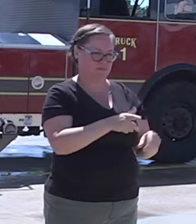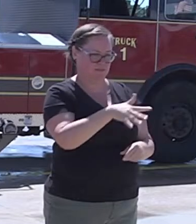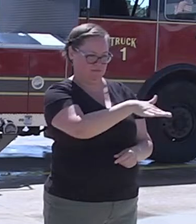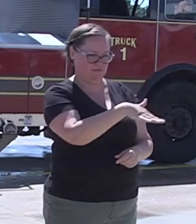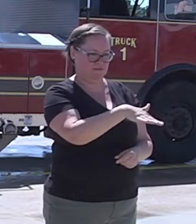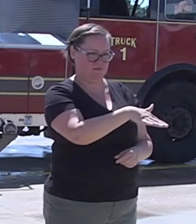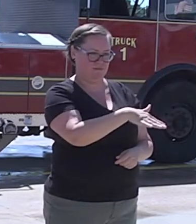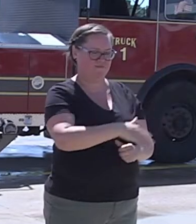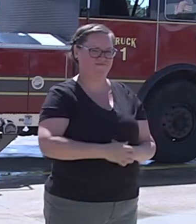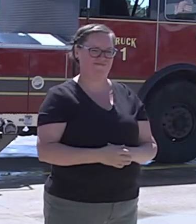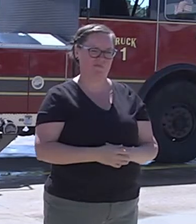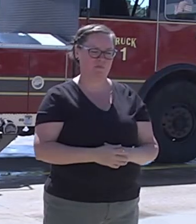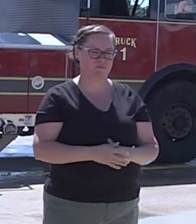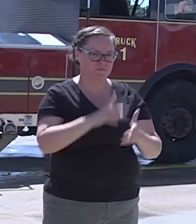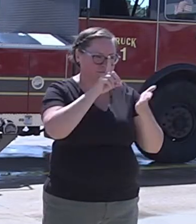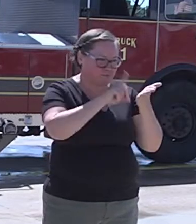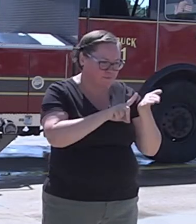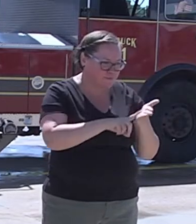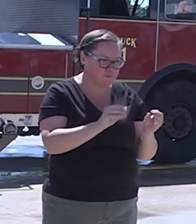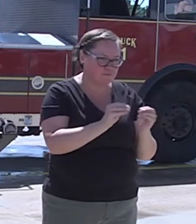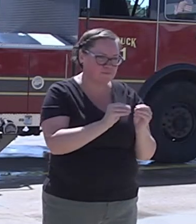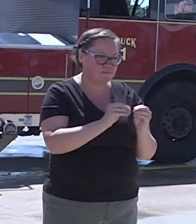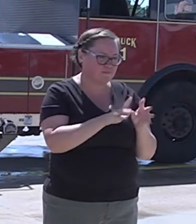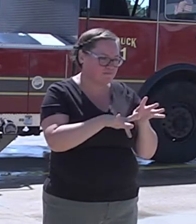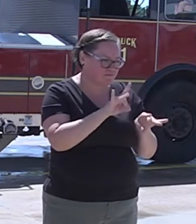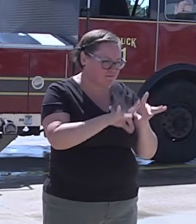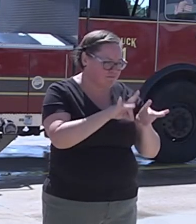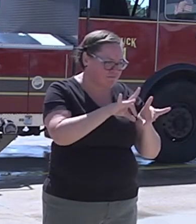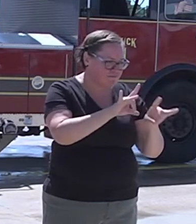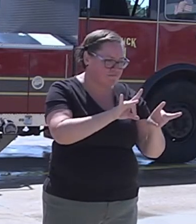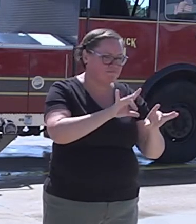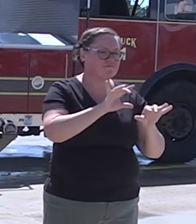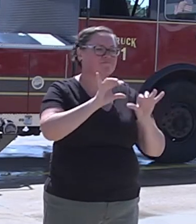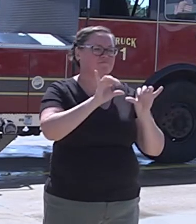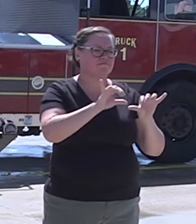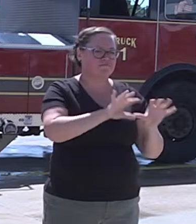officers developed additional information which led them to a residence in the area